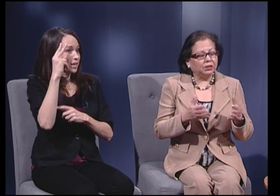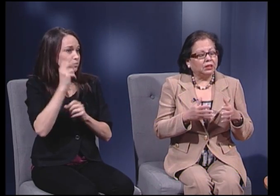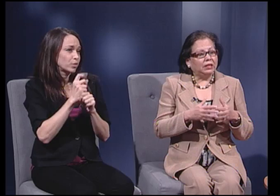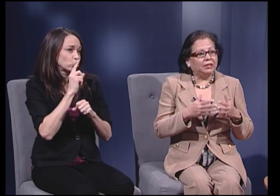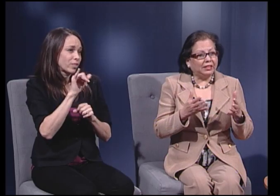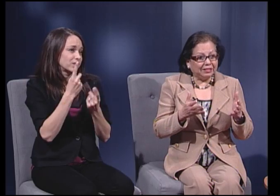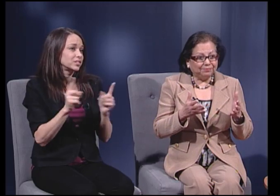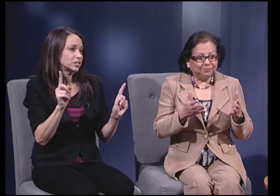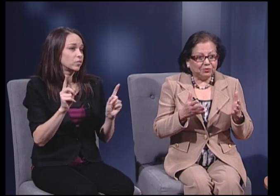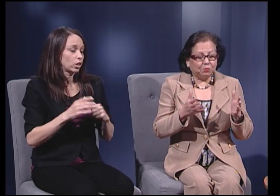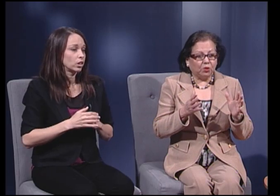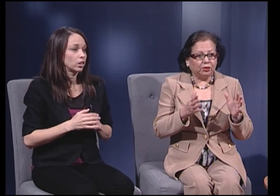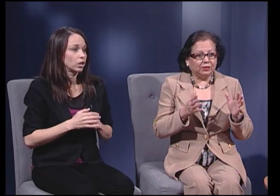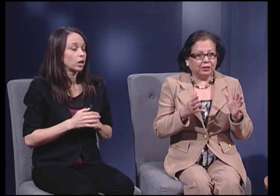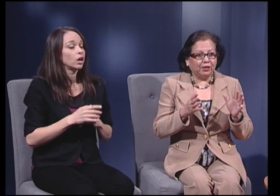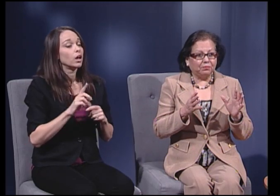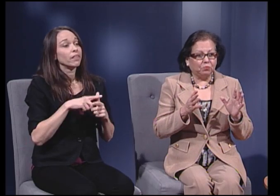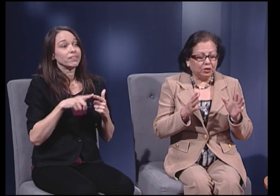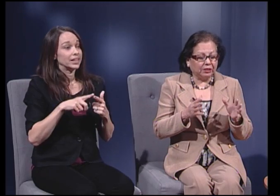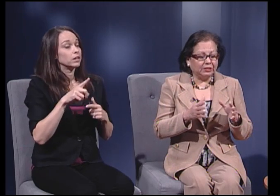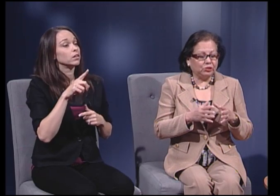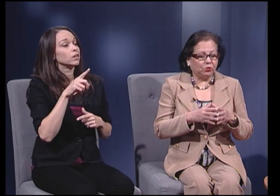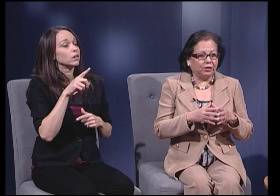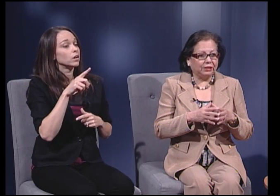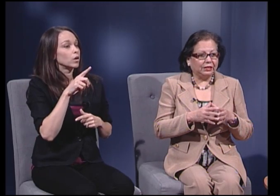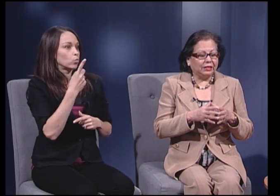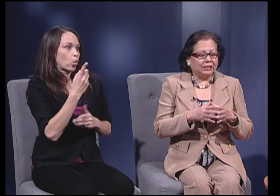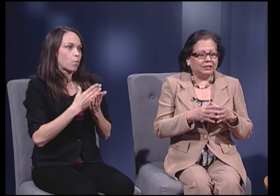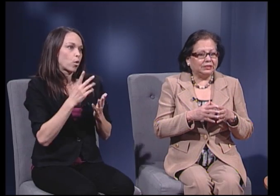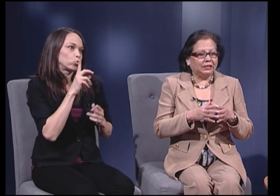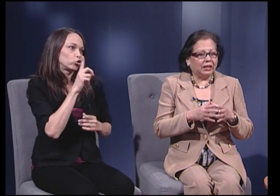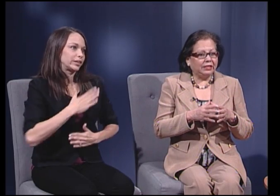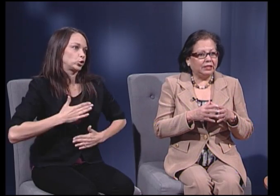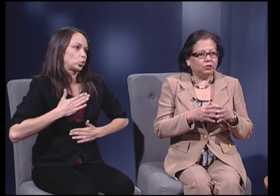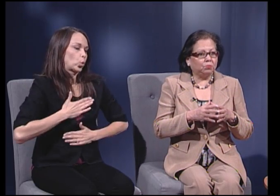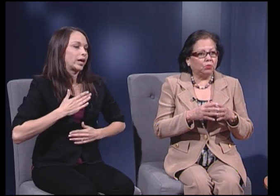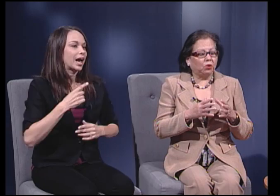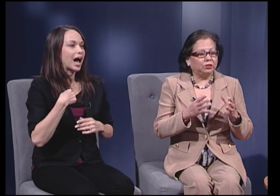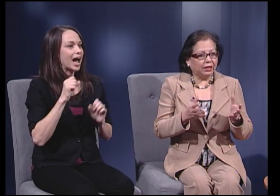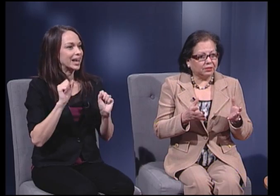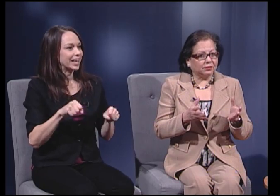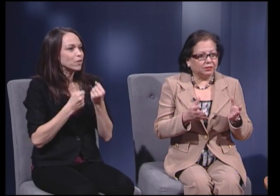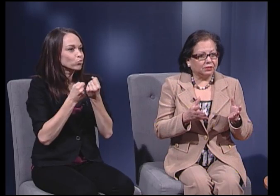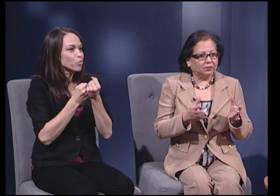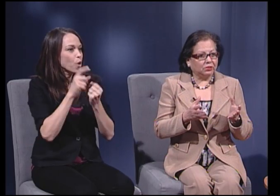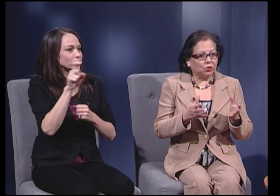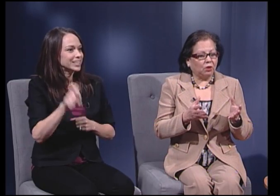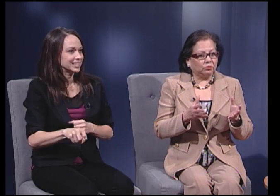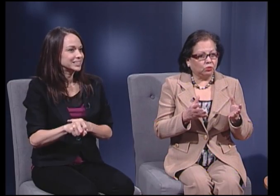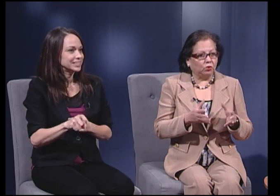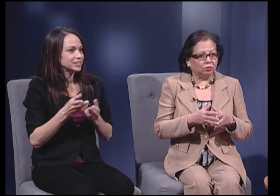And then, the part that I am really enjoying is that I get to promote Texas throughout the world.